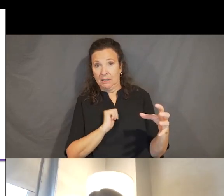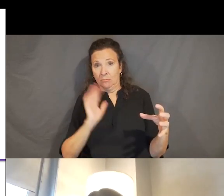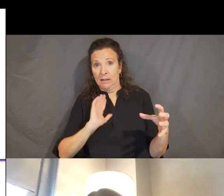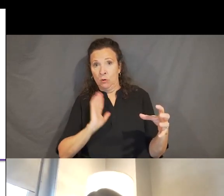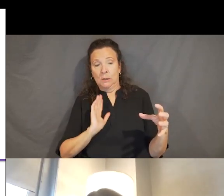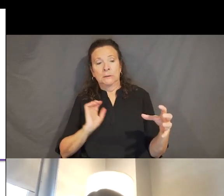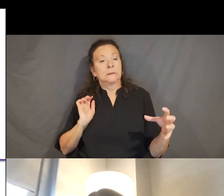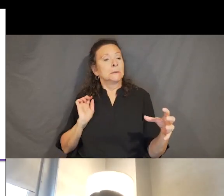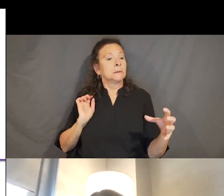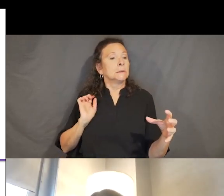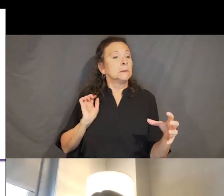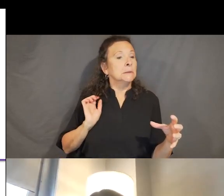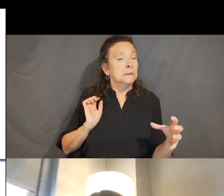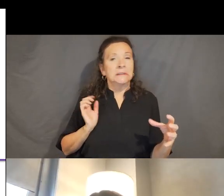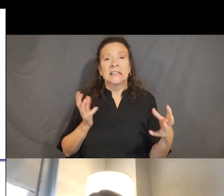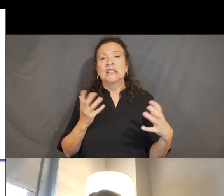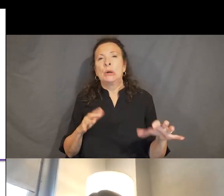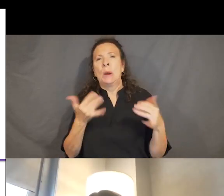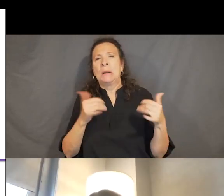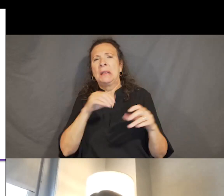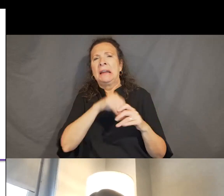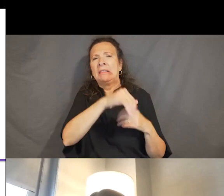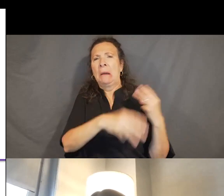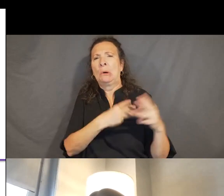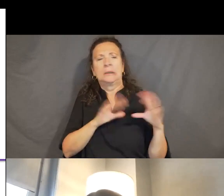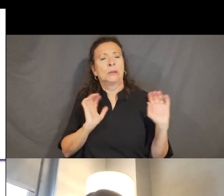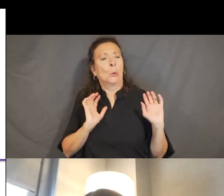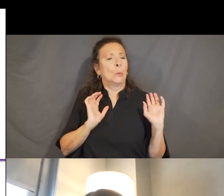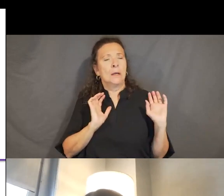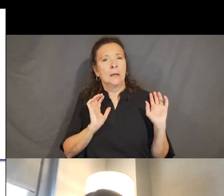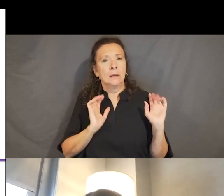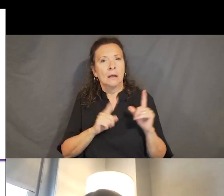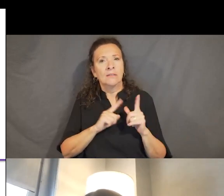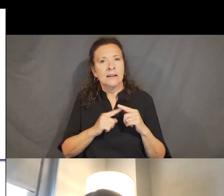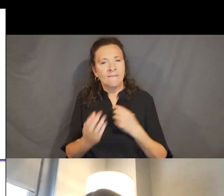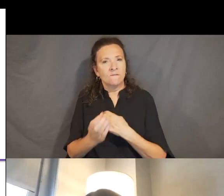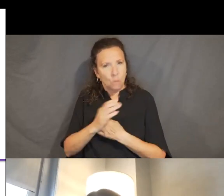and then I forced myself to take a course so I could understand it deeper. And one of the